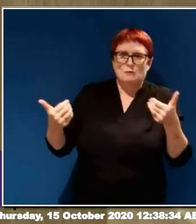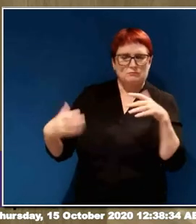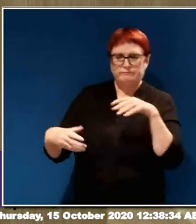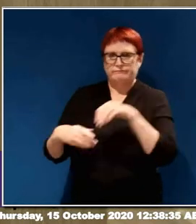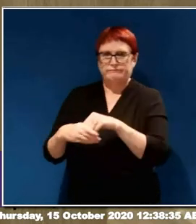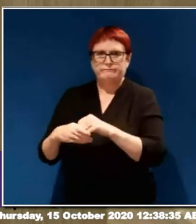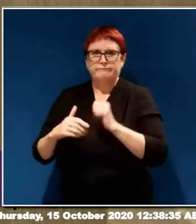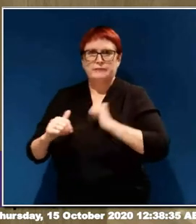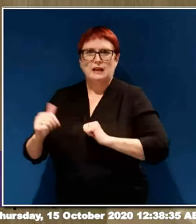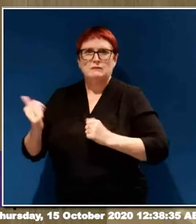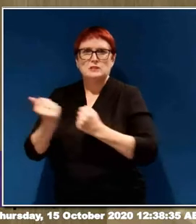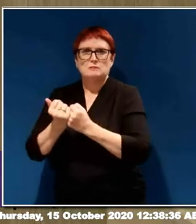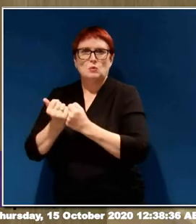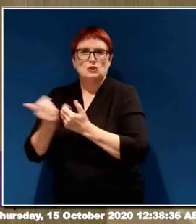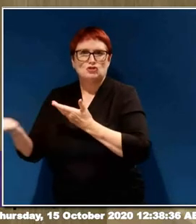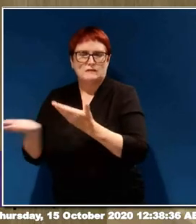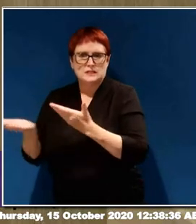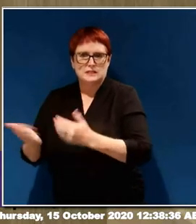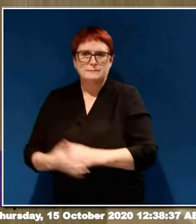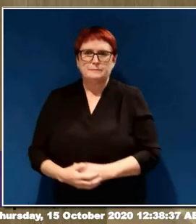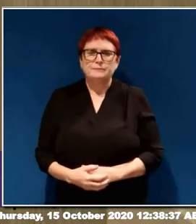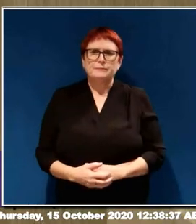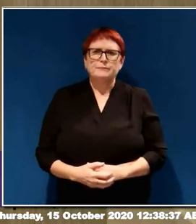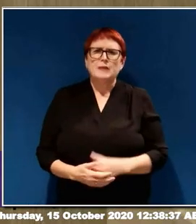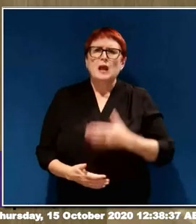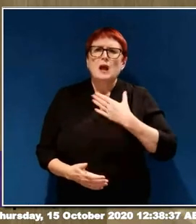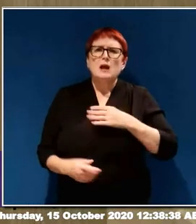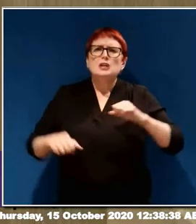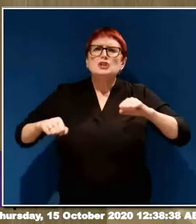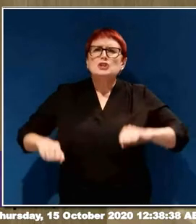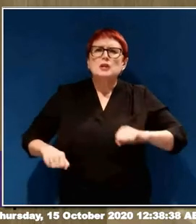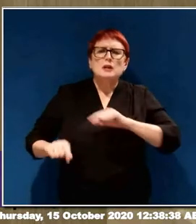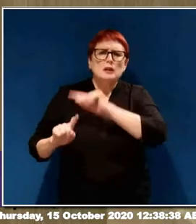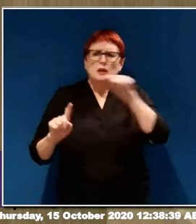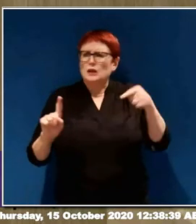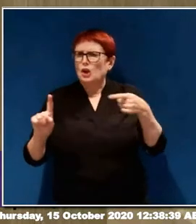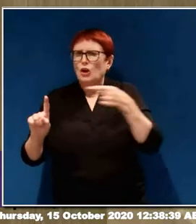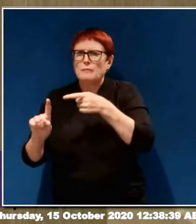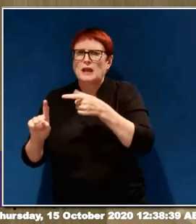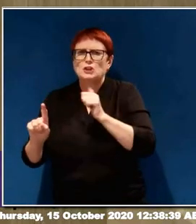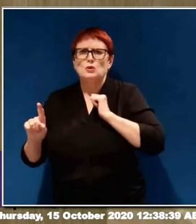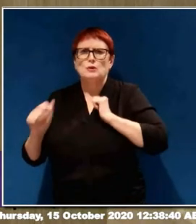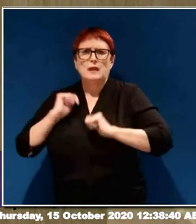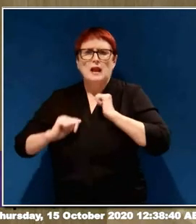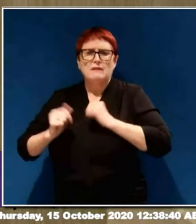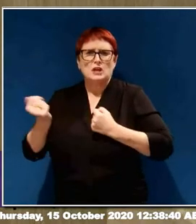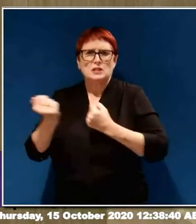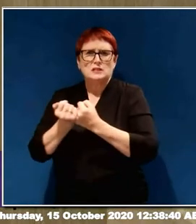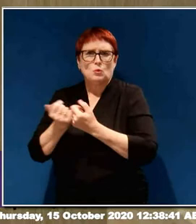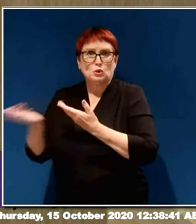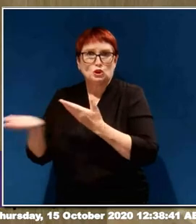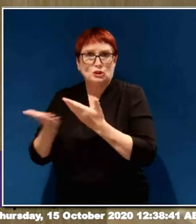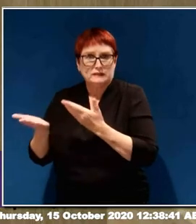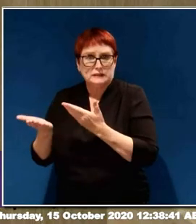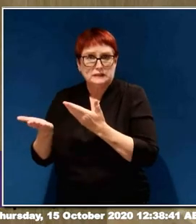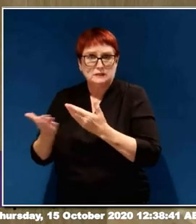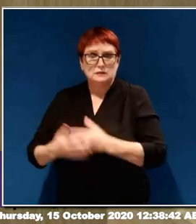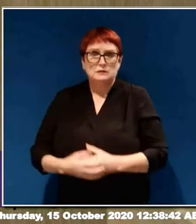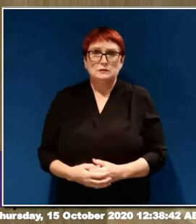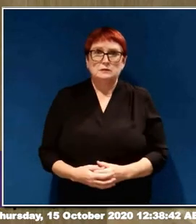Sorry, can we just come back to the behaviour support services. How many do you have in the Brisbane region?